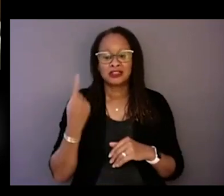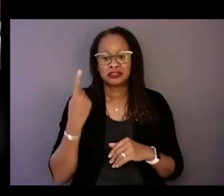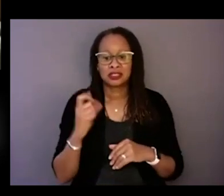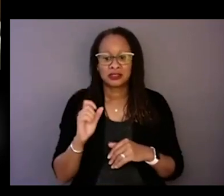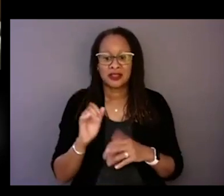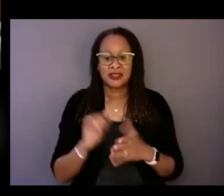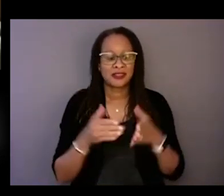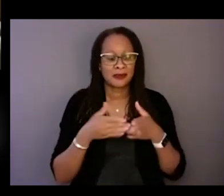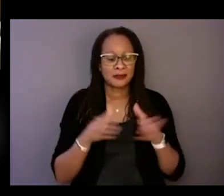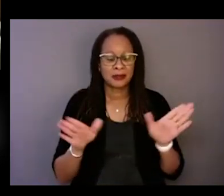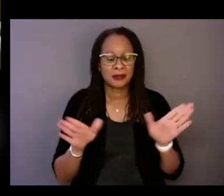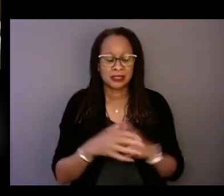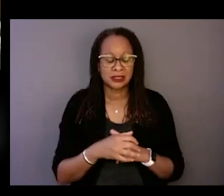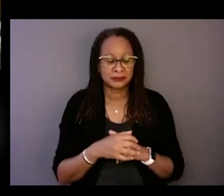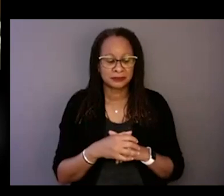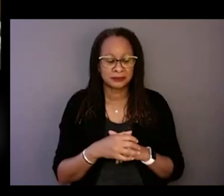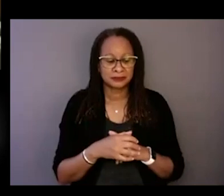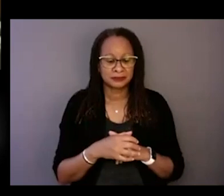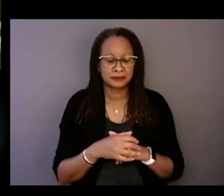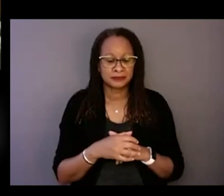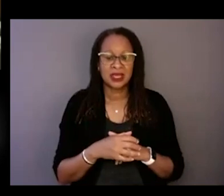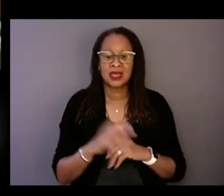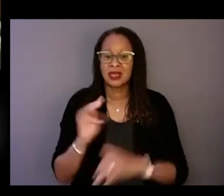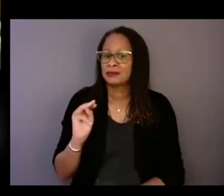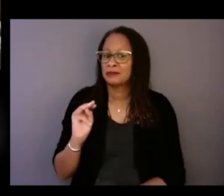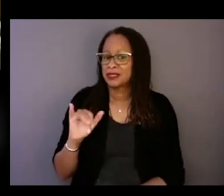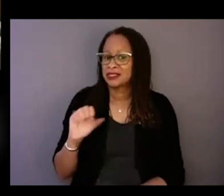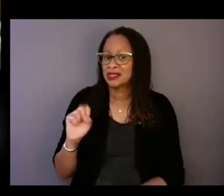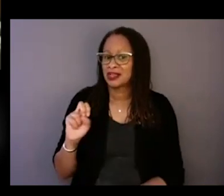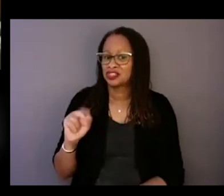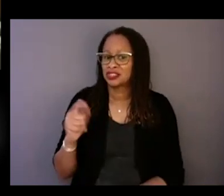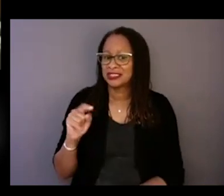that there were misogynistic forces at play,